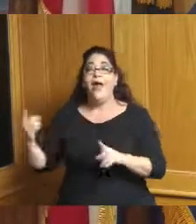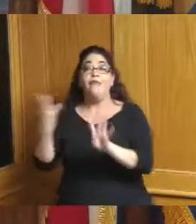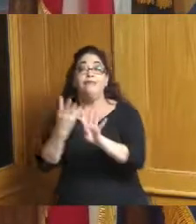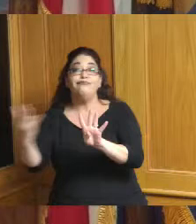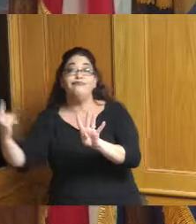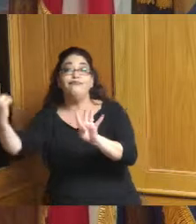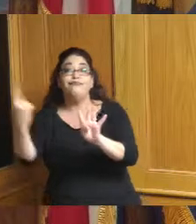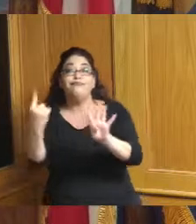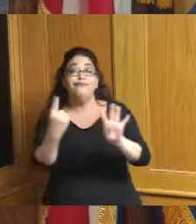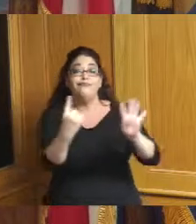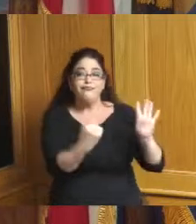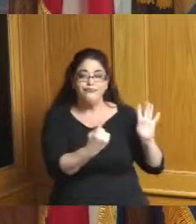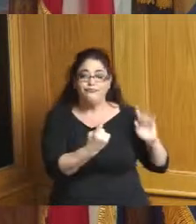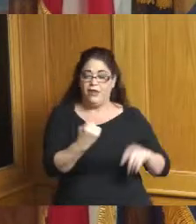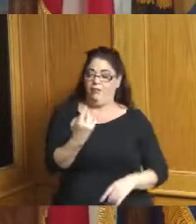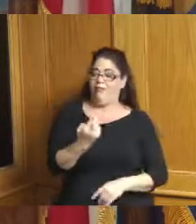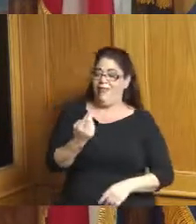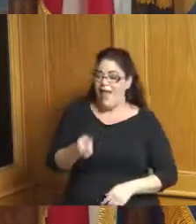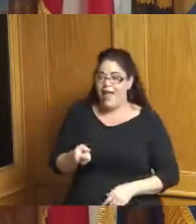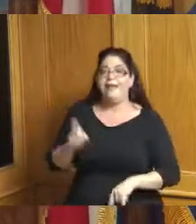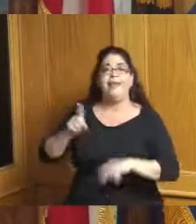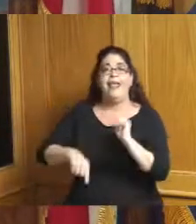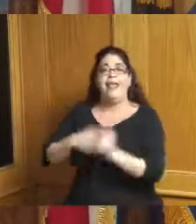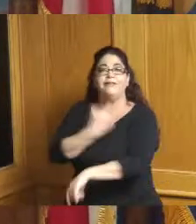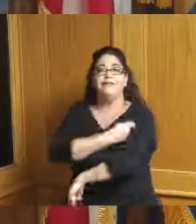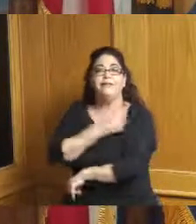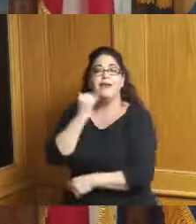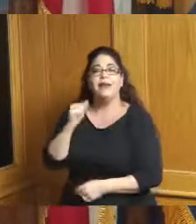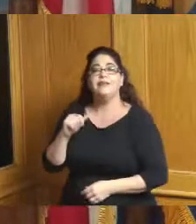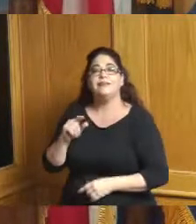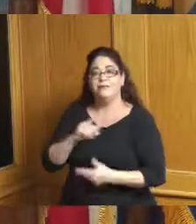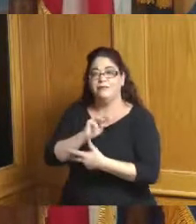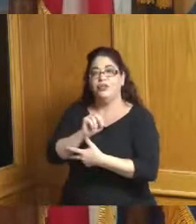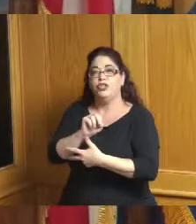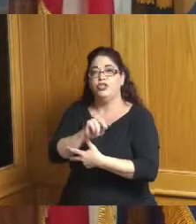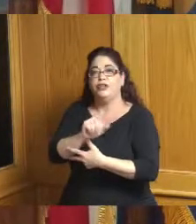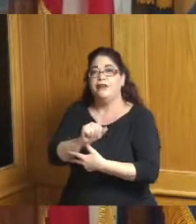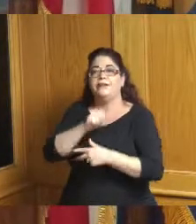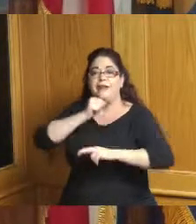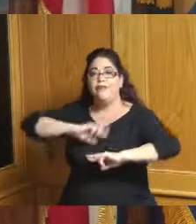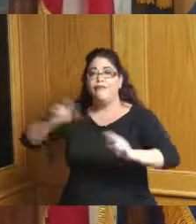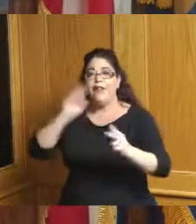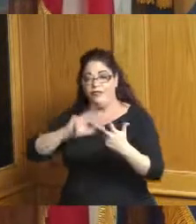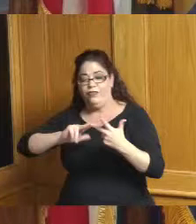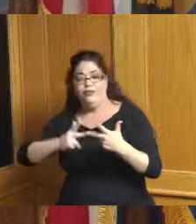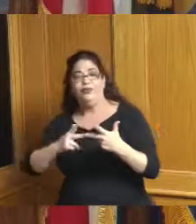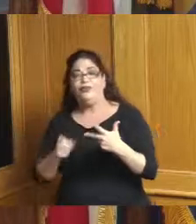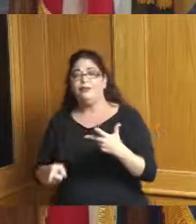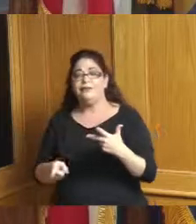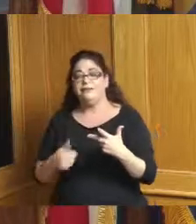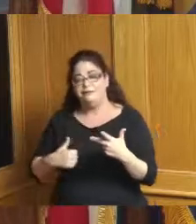people feel a lot more comfortable I know those numbers are moving slowly however these are people